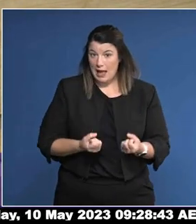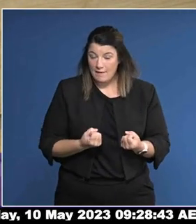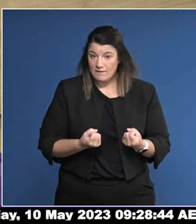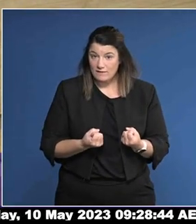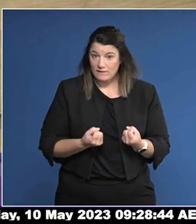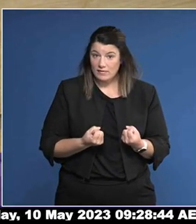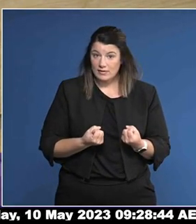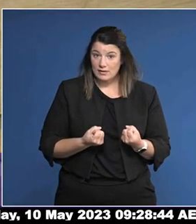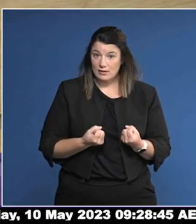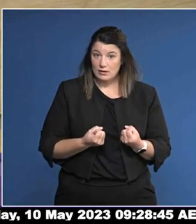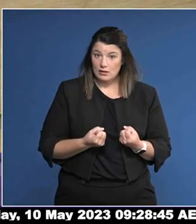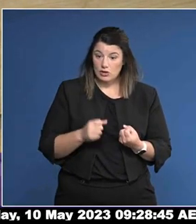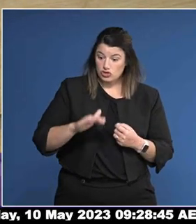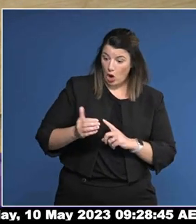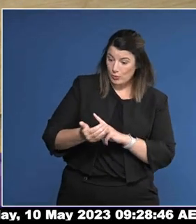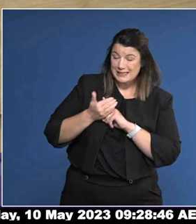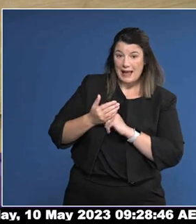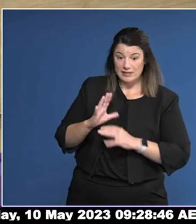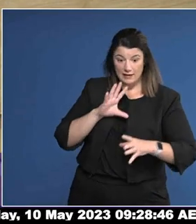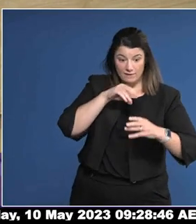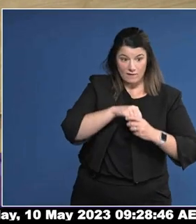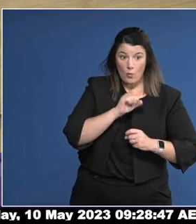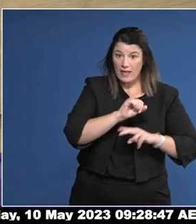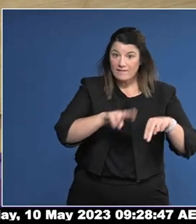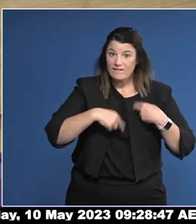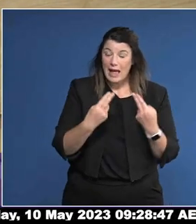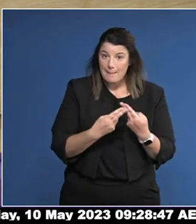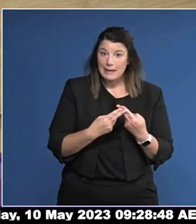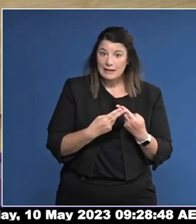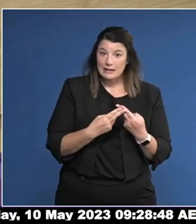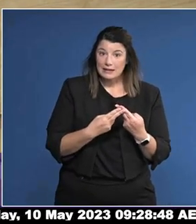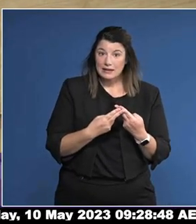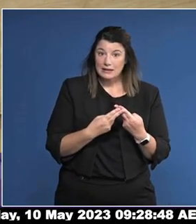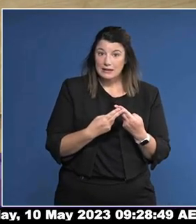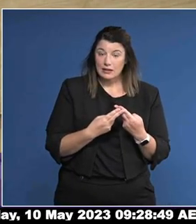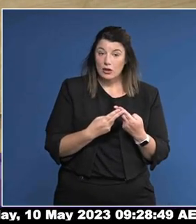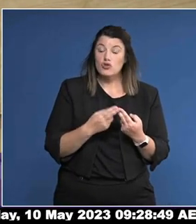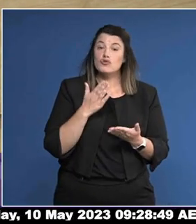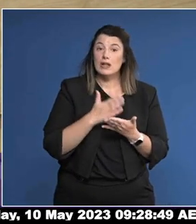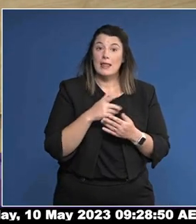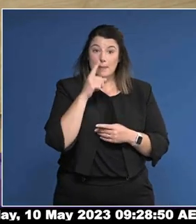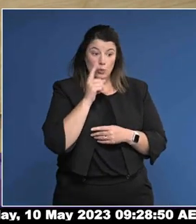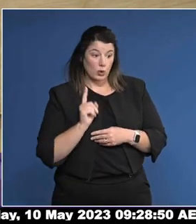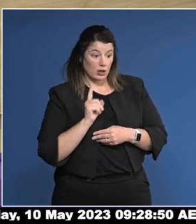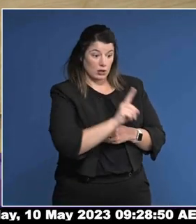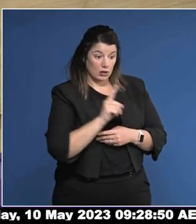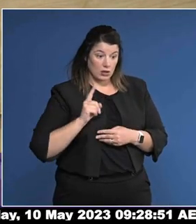Safety's engagement with this family is that the bias was always towards the information